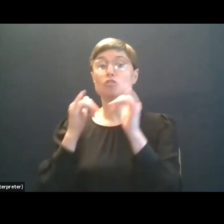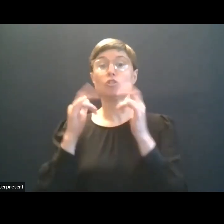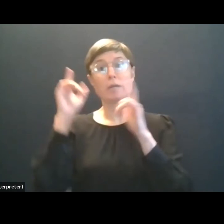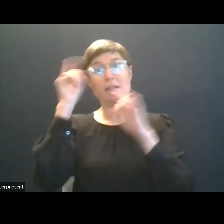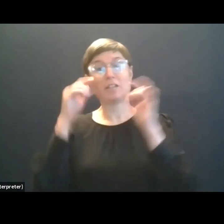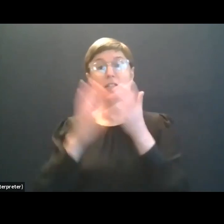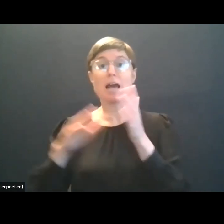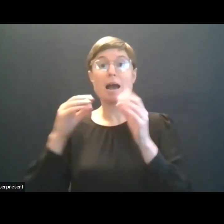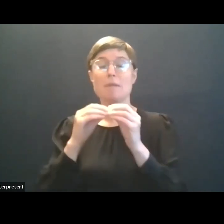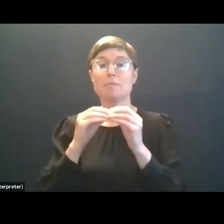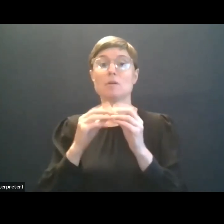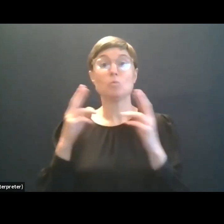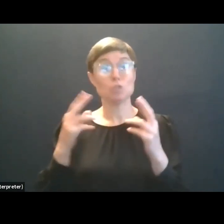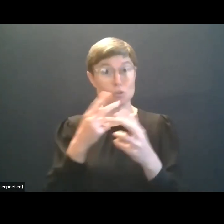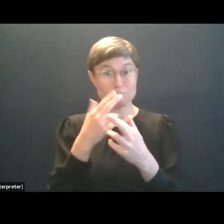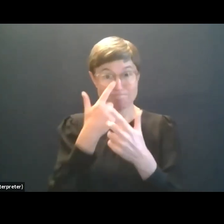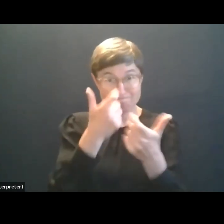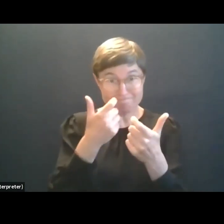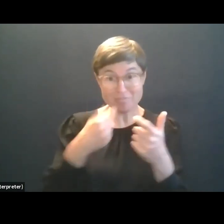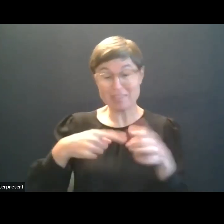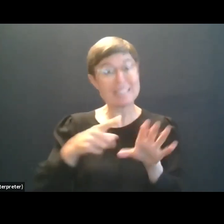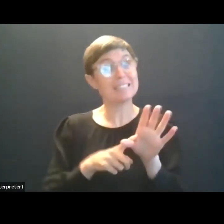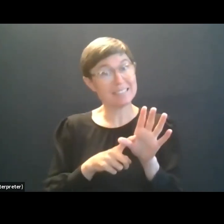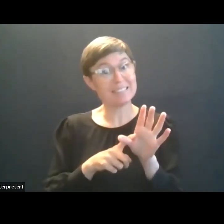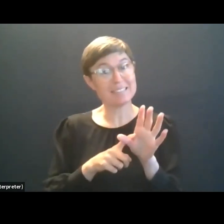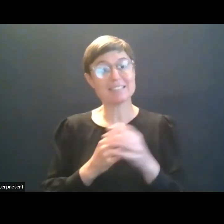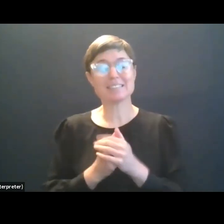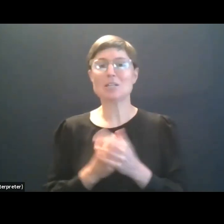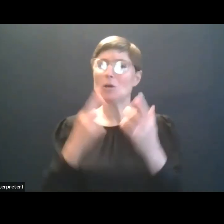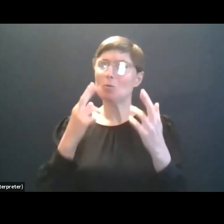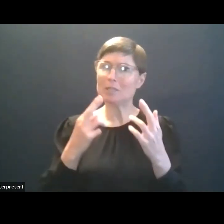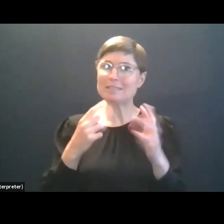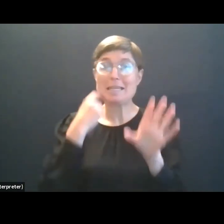all the best for the rest of the year. We wish you a better year next year and to say